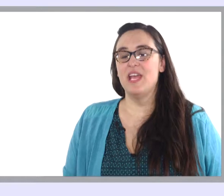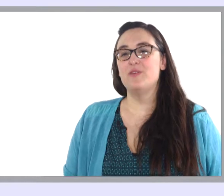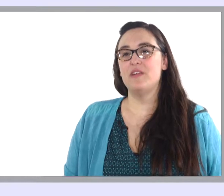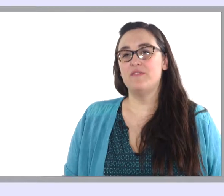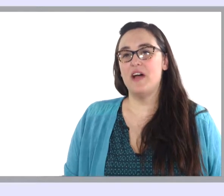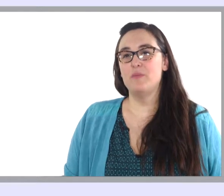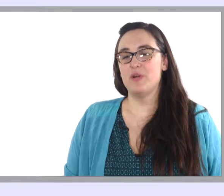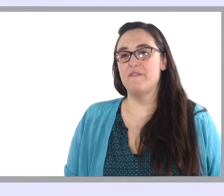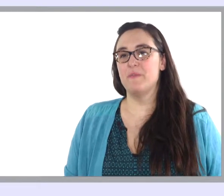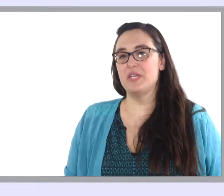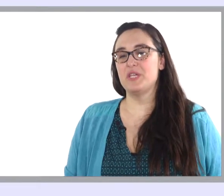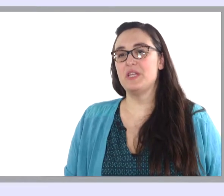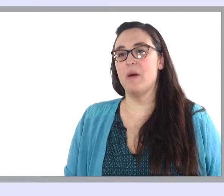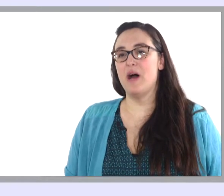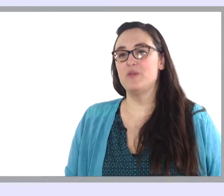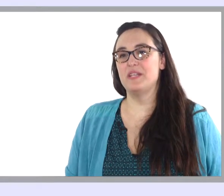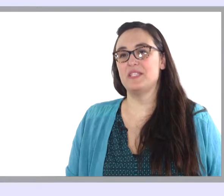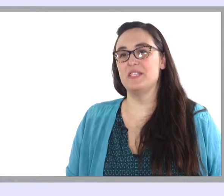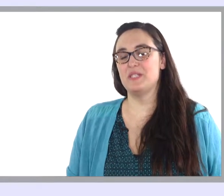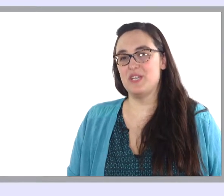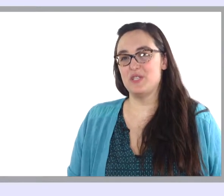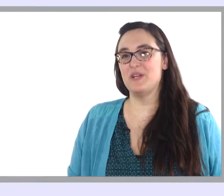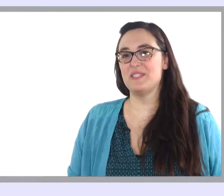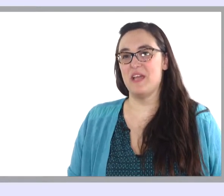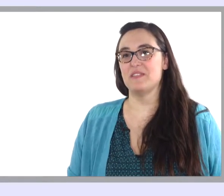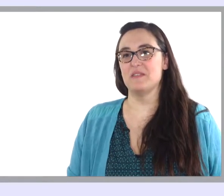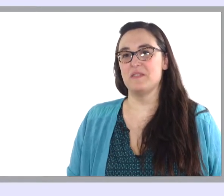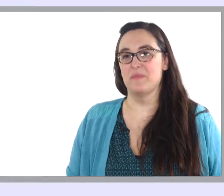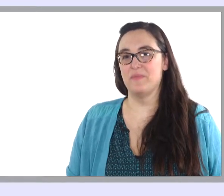where you can find more information about this international sign system.